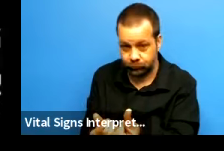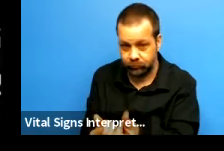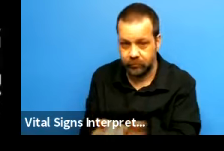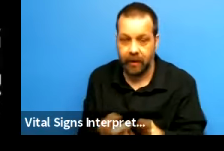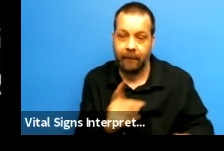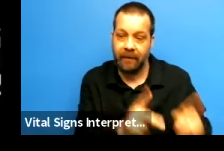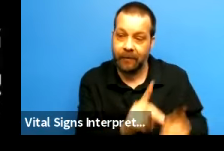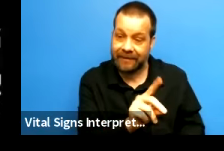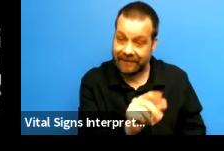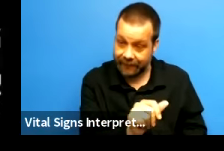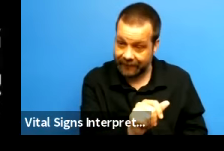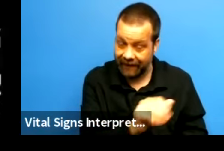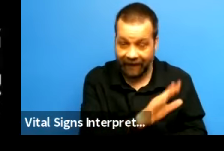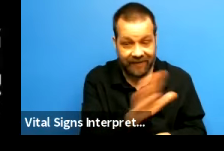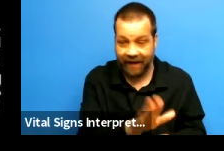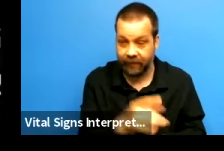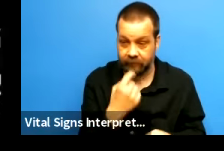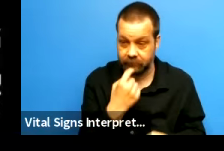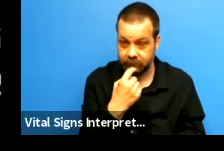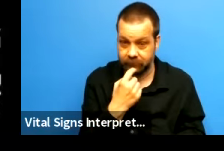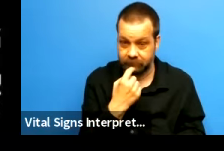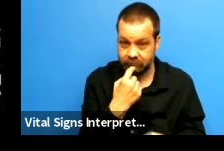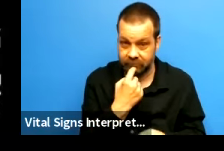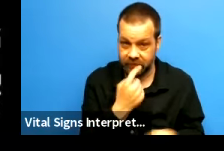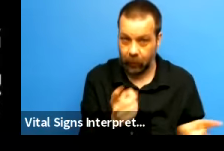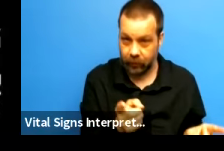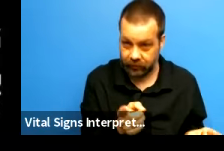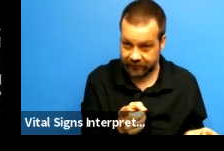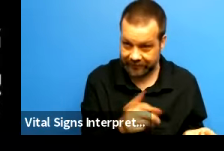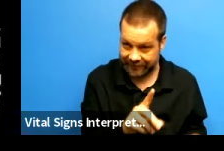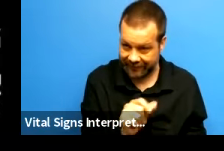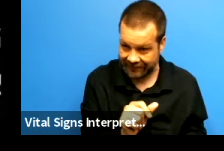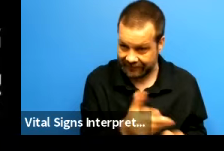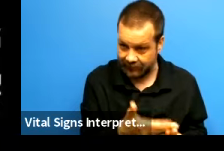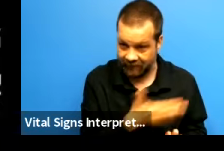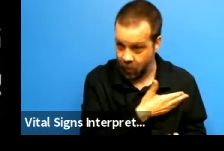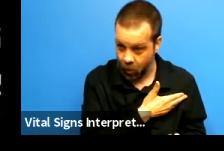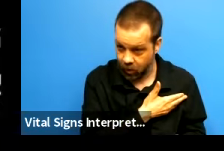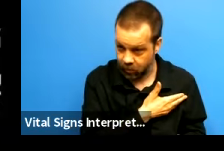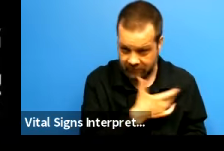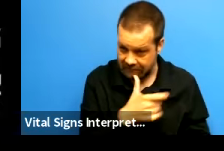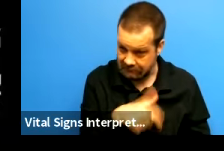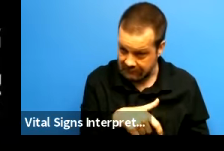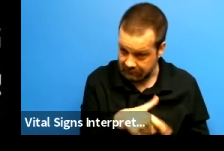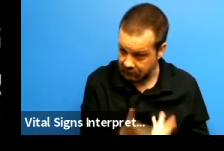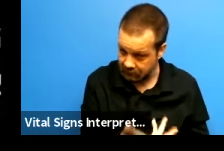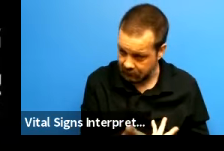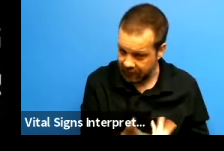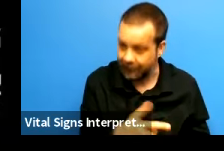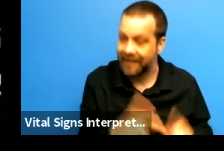who have never disclosed their disability but now because they are in a high-risk group